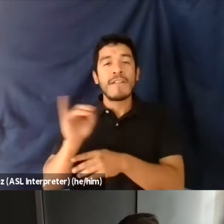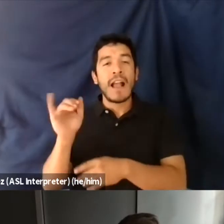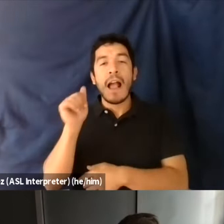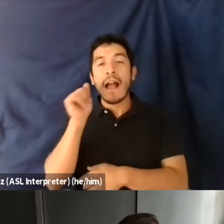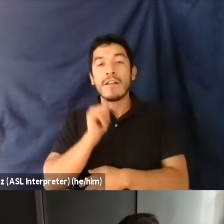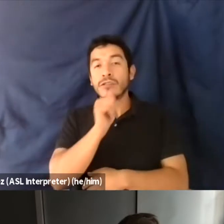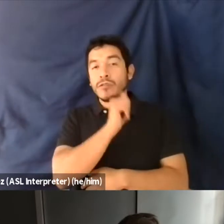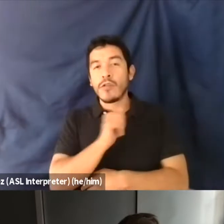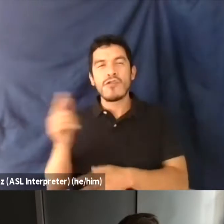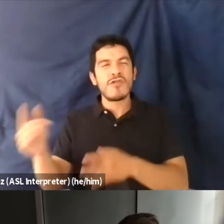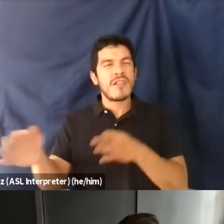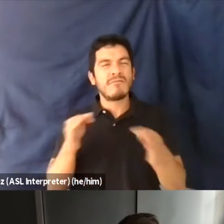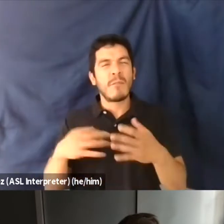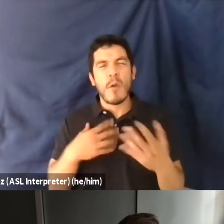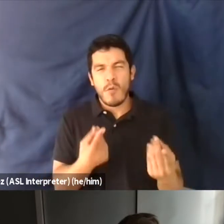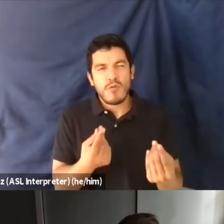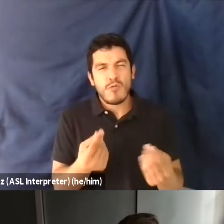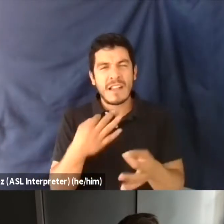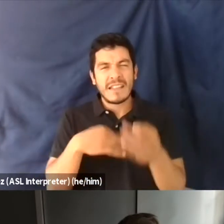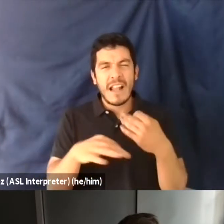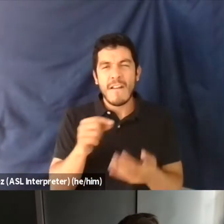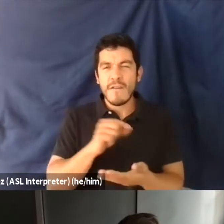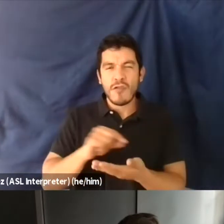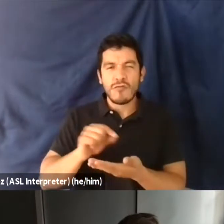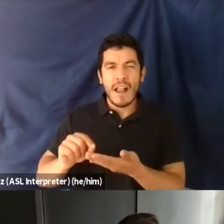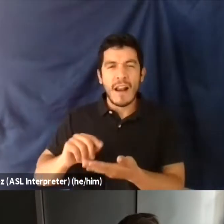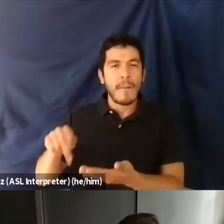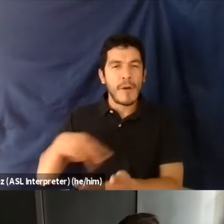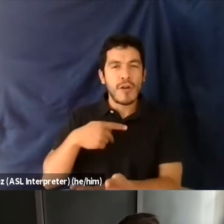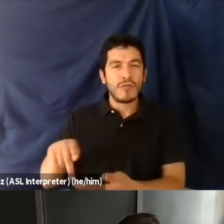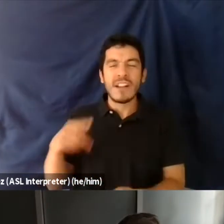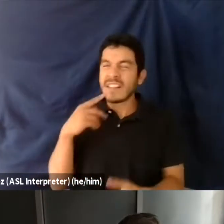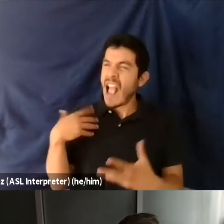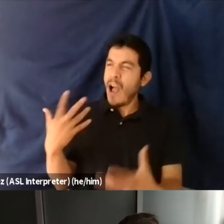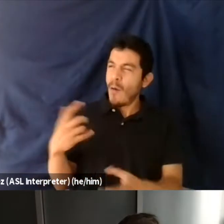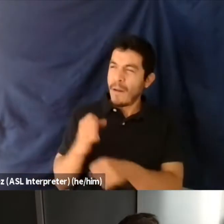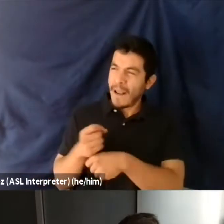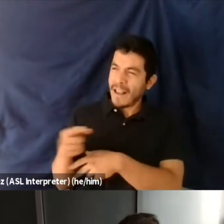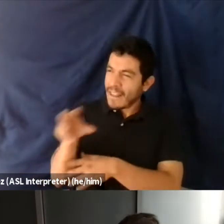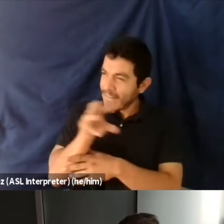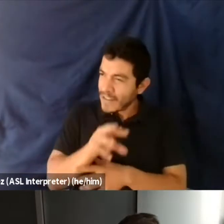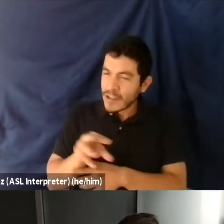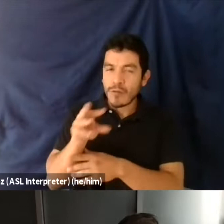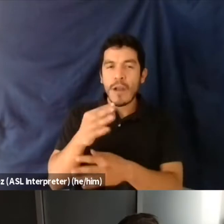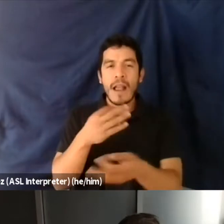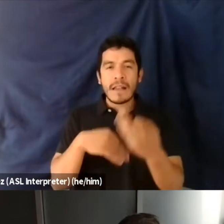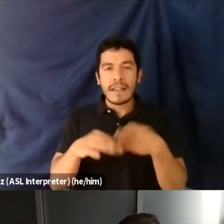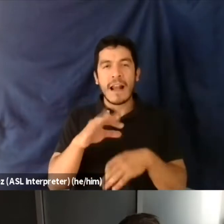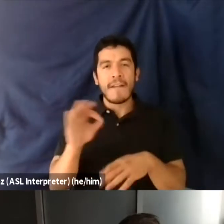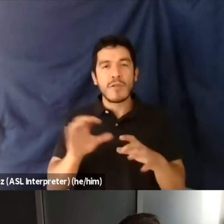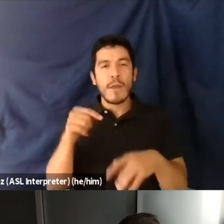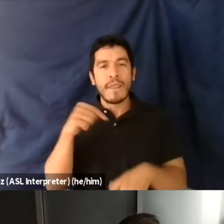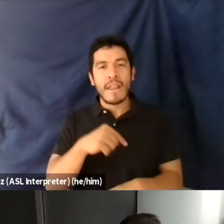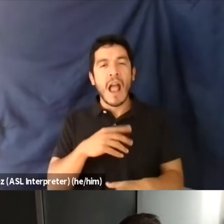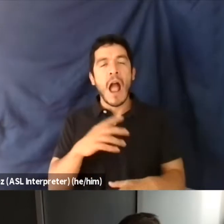instead of writing poetry? And I said, I wanna be making these videos. I wanna be doing this. I wanna be putting motion and to emotion into motion.